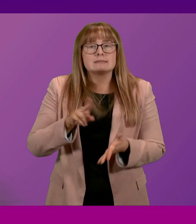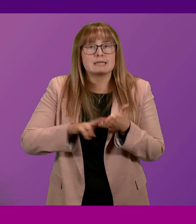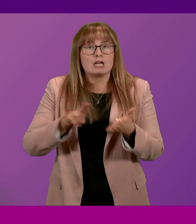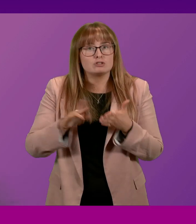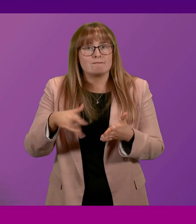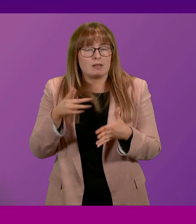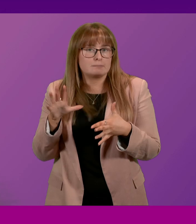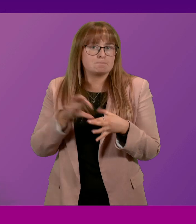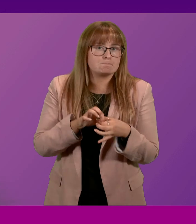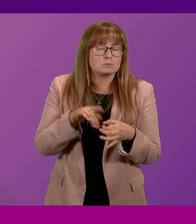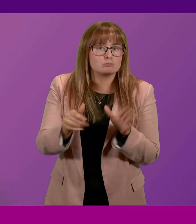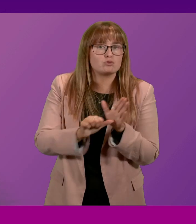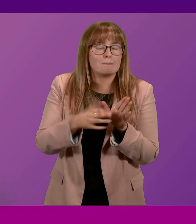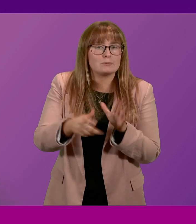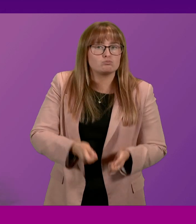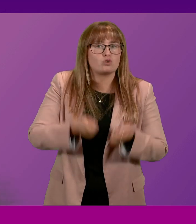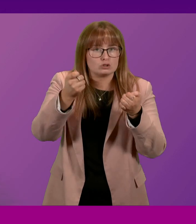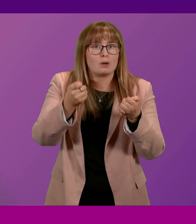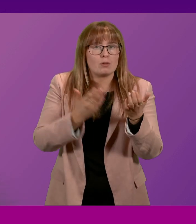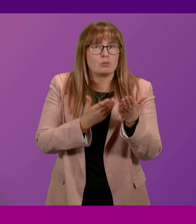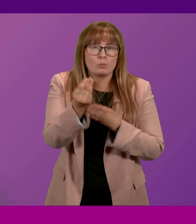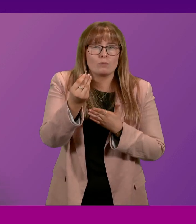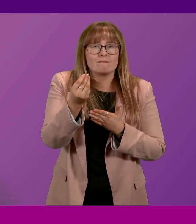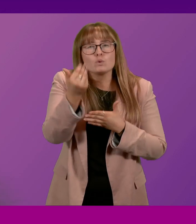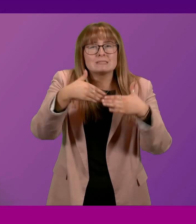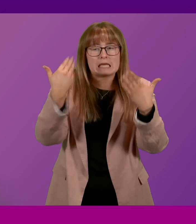to the issues that have been raised in that regard in the past couple of days.